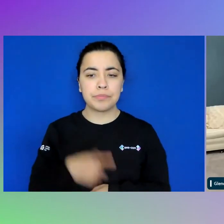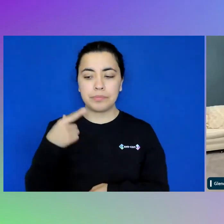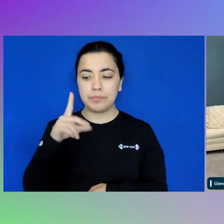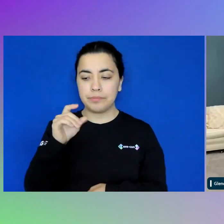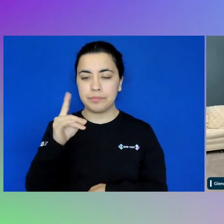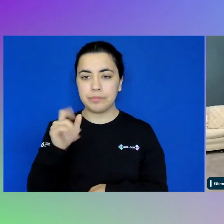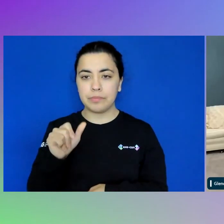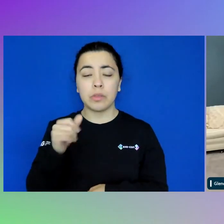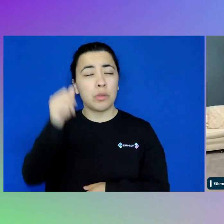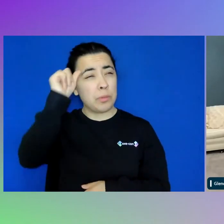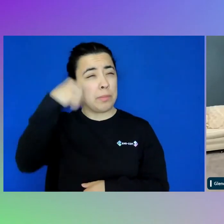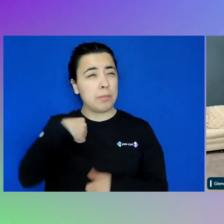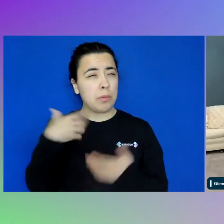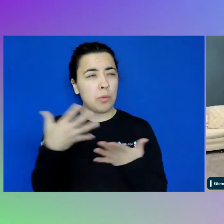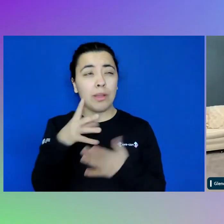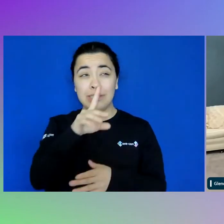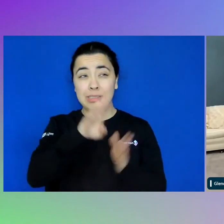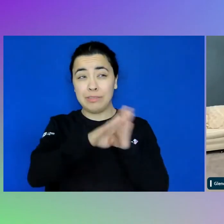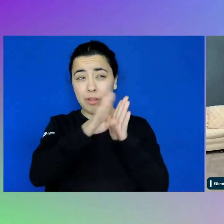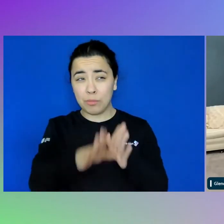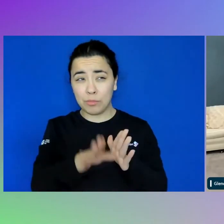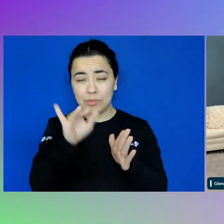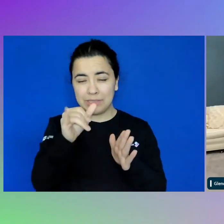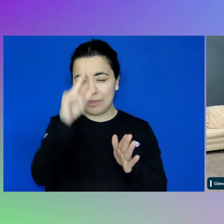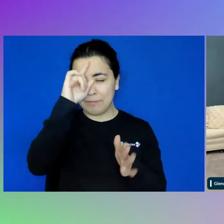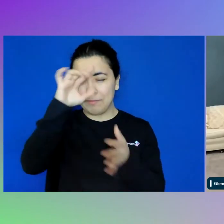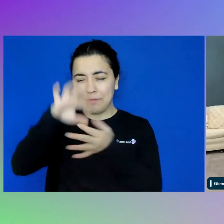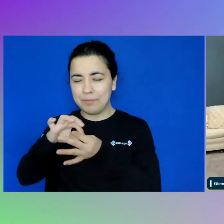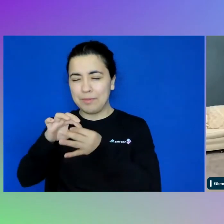remind me a little bit of gamers, a lot of developers are